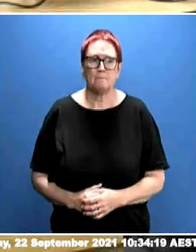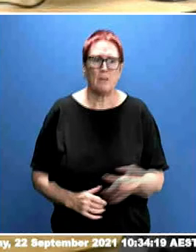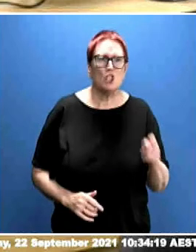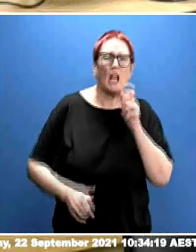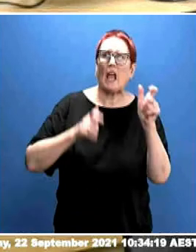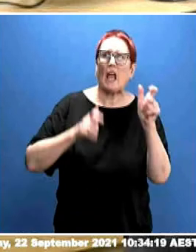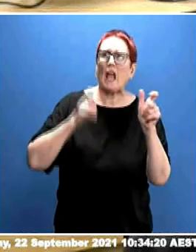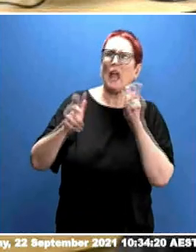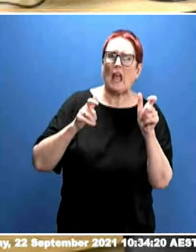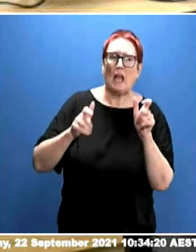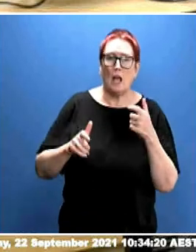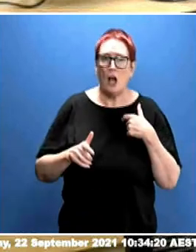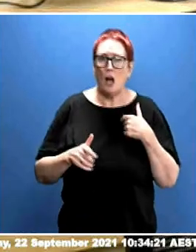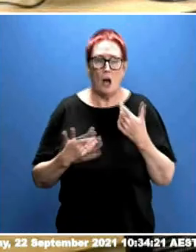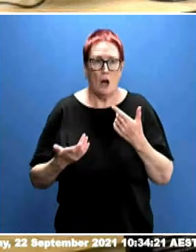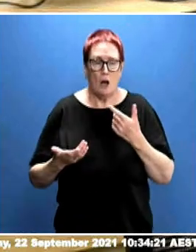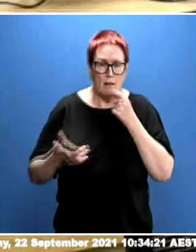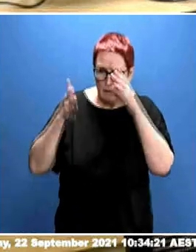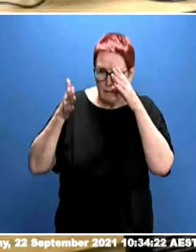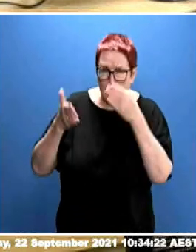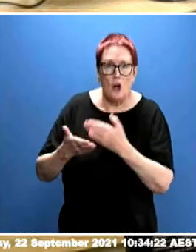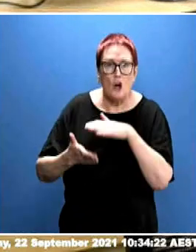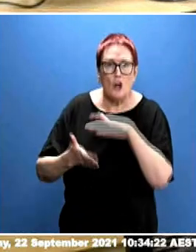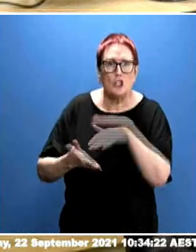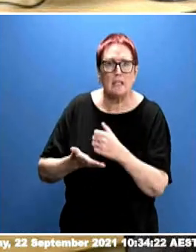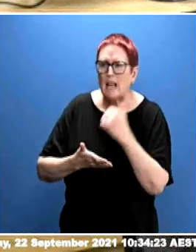we were talking to the Child Safety lady, Belinda.